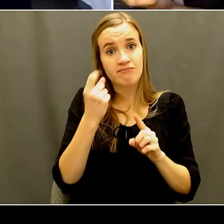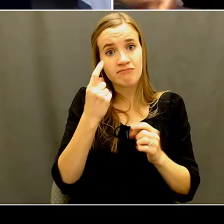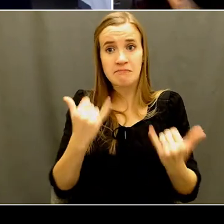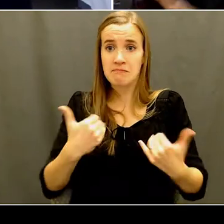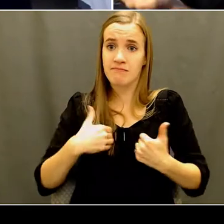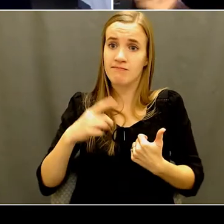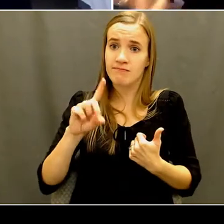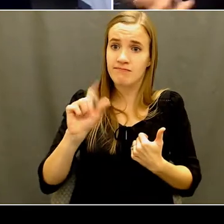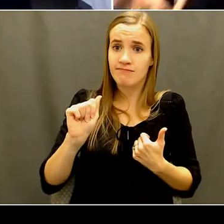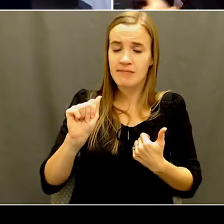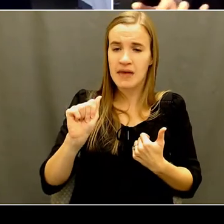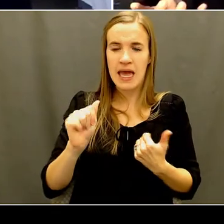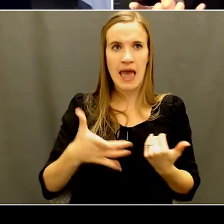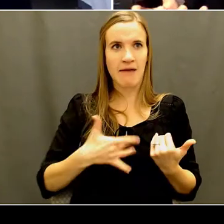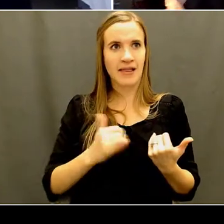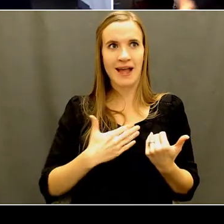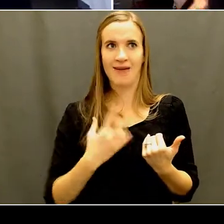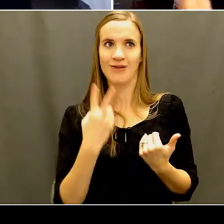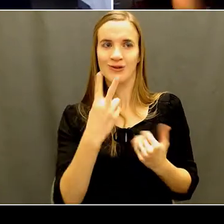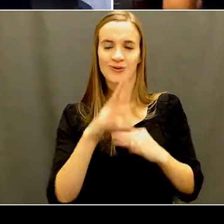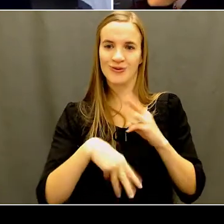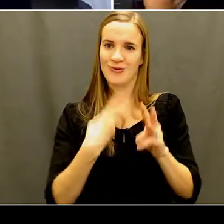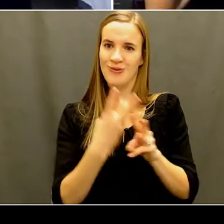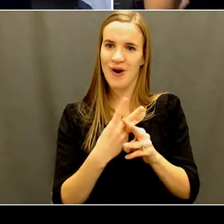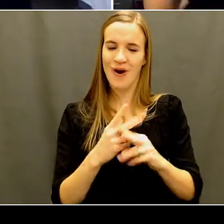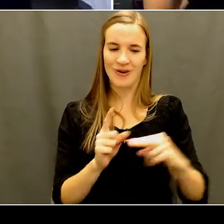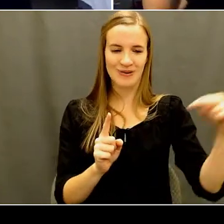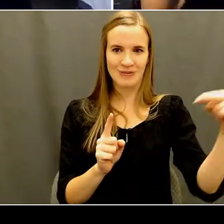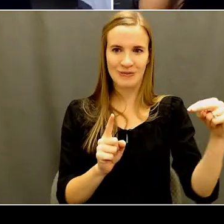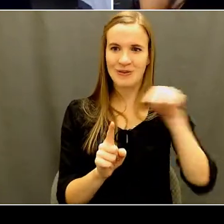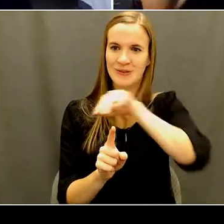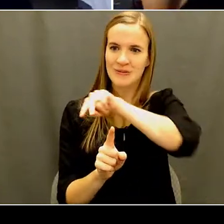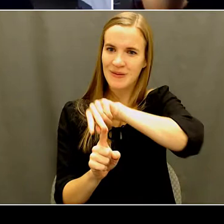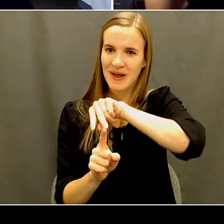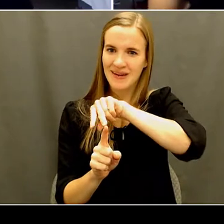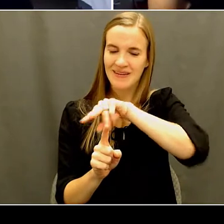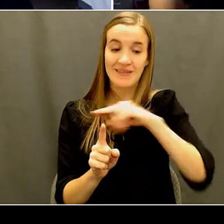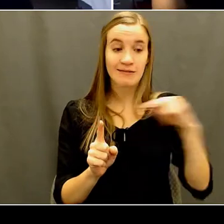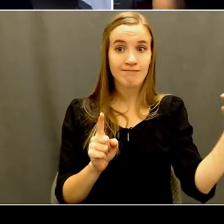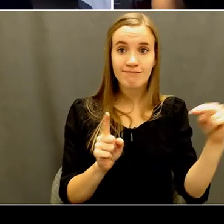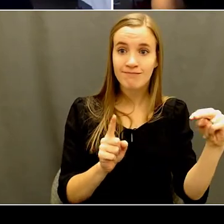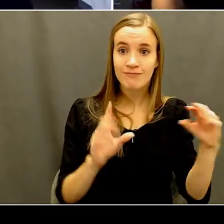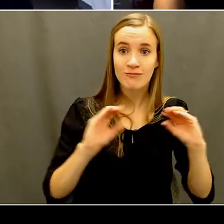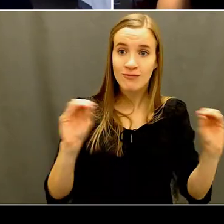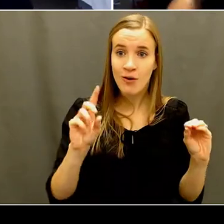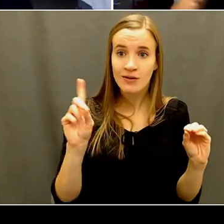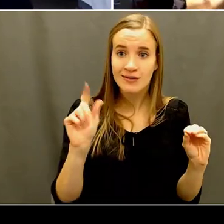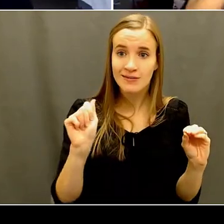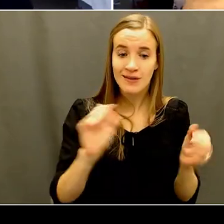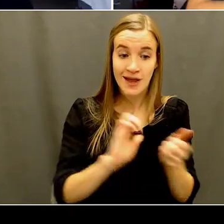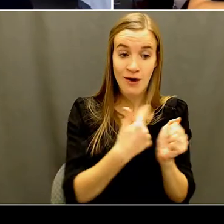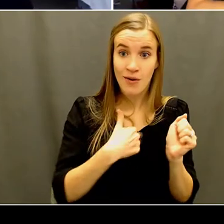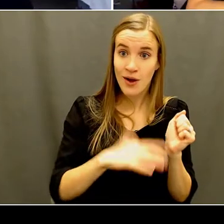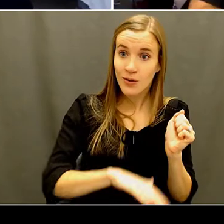like a two world perspective. Like, I would have this side of like, when I grew up and what I was thinking of, and then I'd have this other side of when